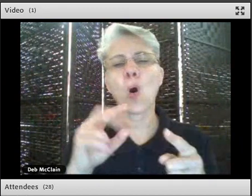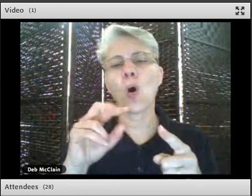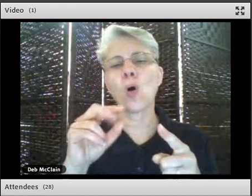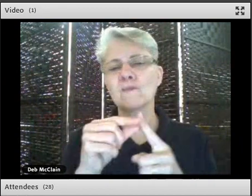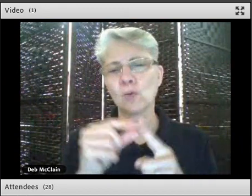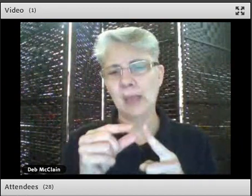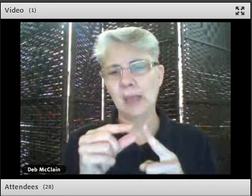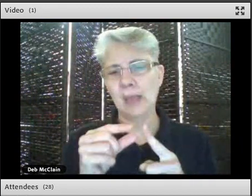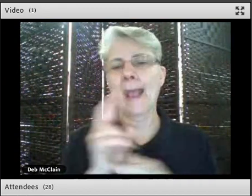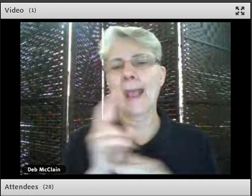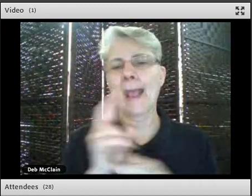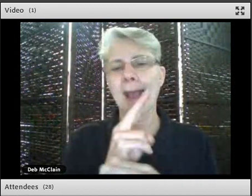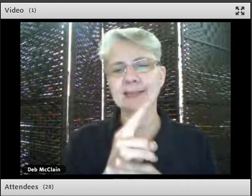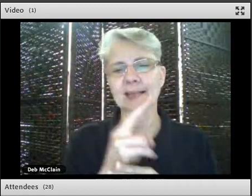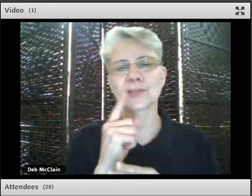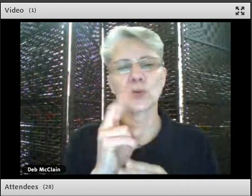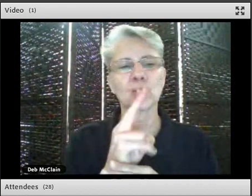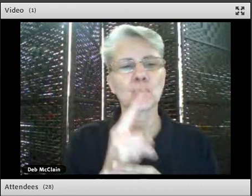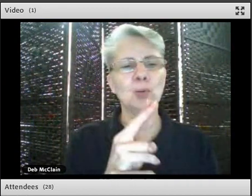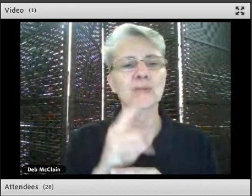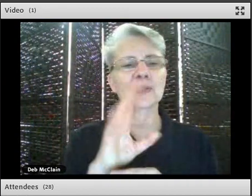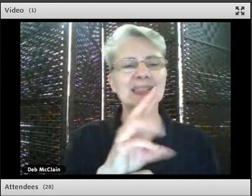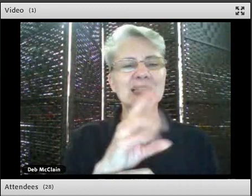in your records for those.